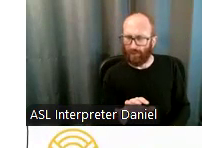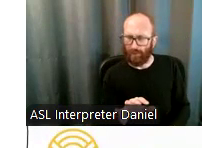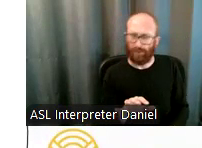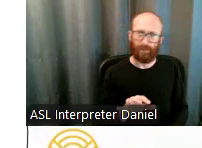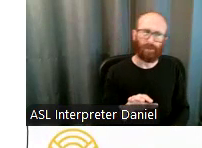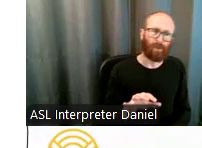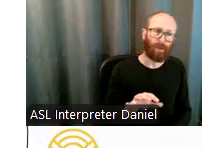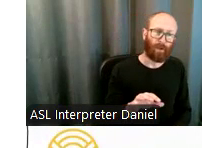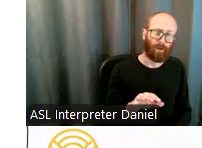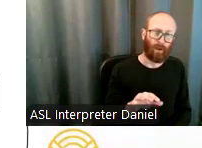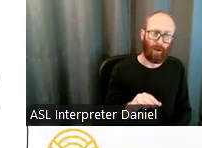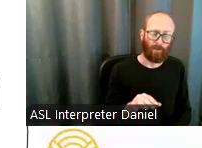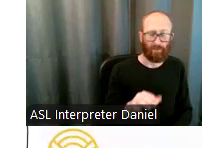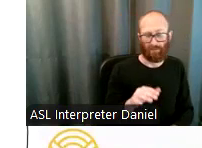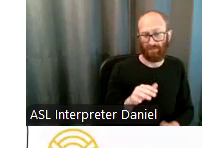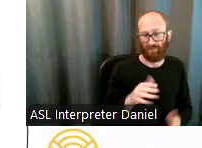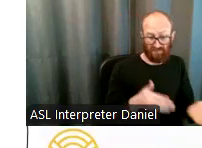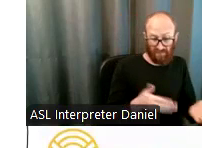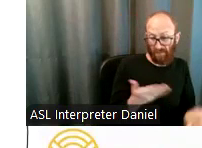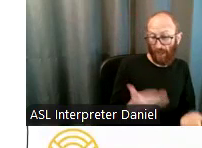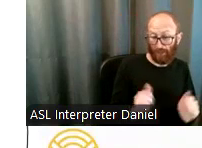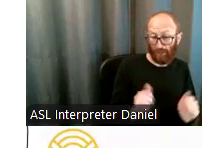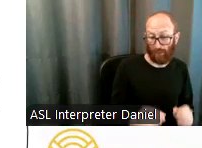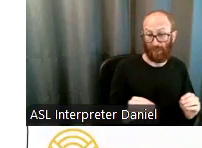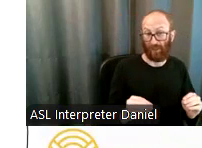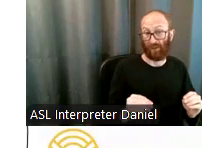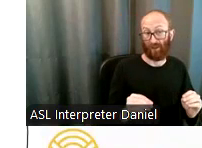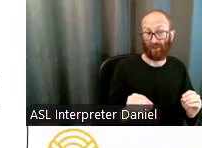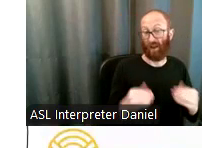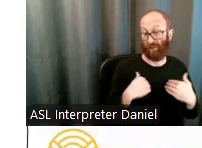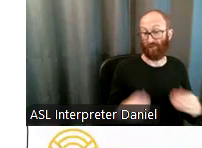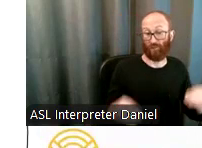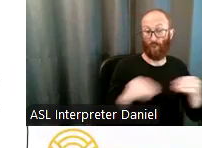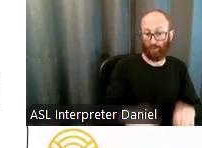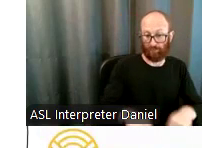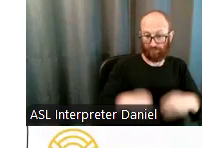turned into more robust offerings if we knew that that's what students are interested in